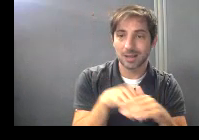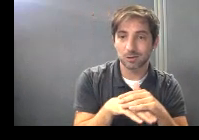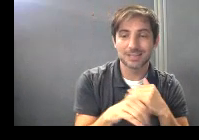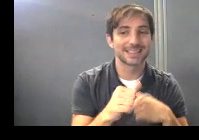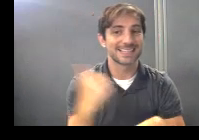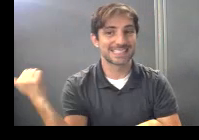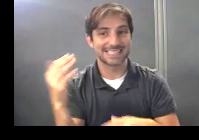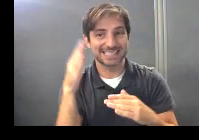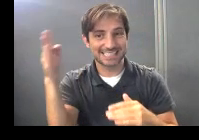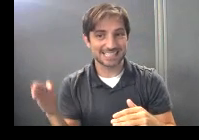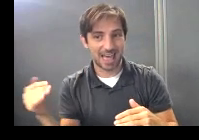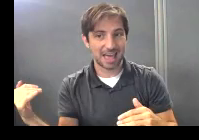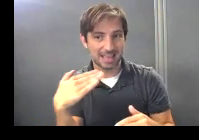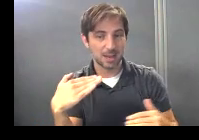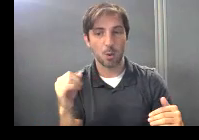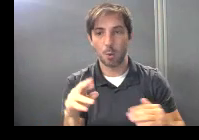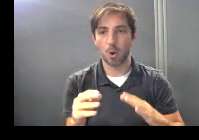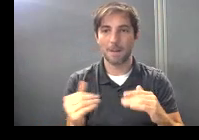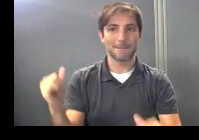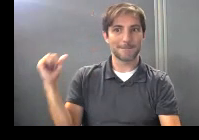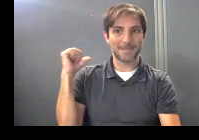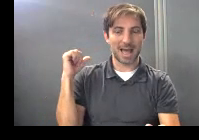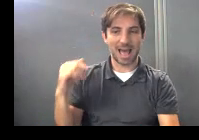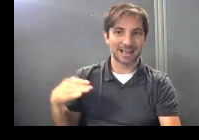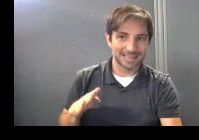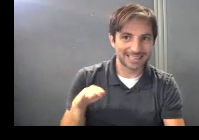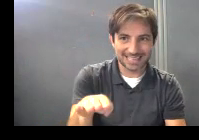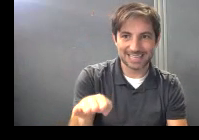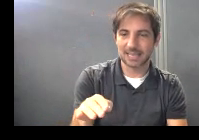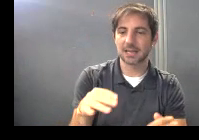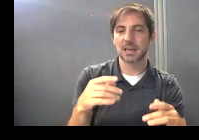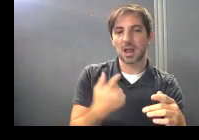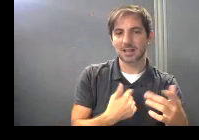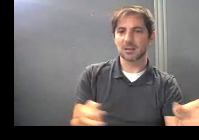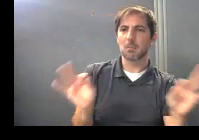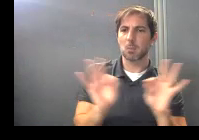THE SIGNS CAN BE INCREDIBLY IMPORTANT FOR PEOPLE WHO HAVE MOBILITY ISSUES BECAUSE IT